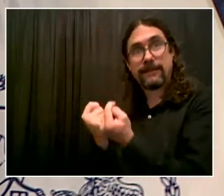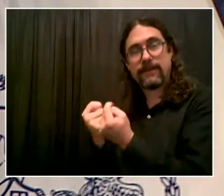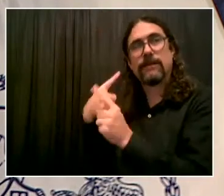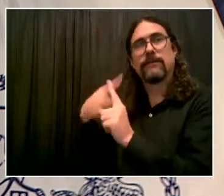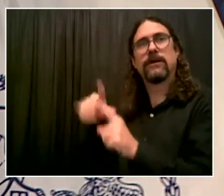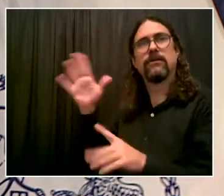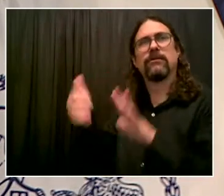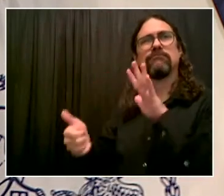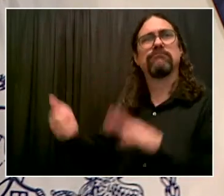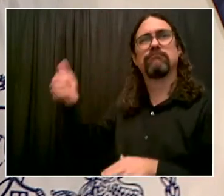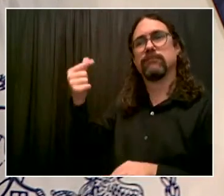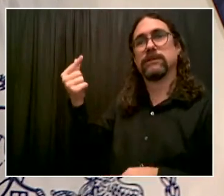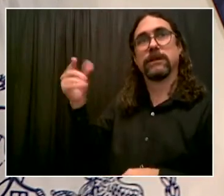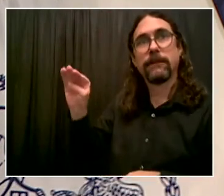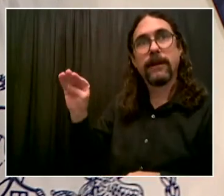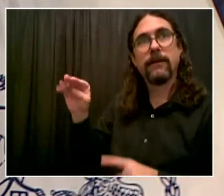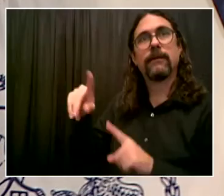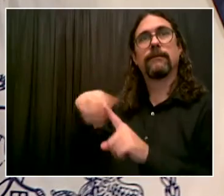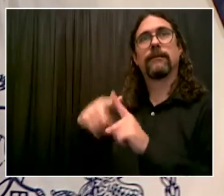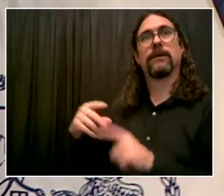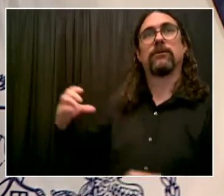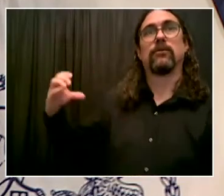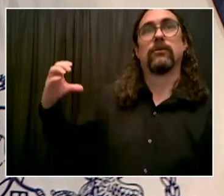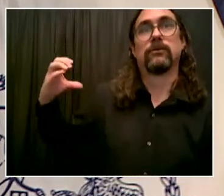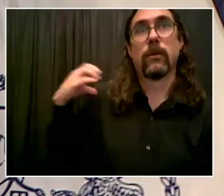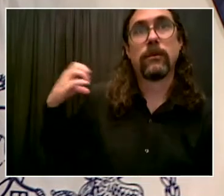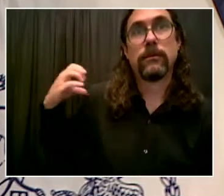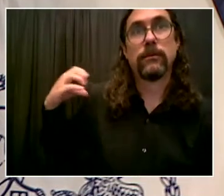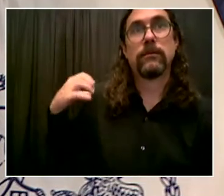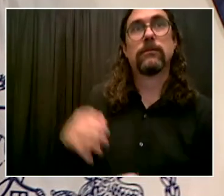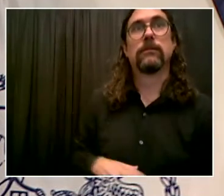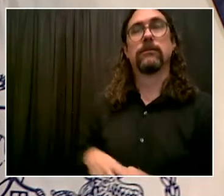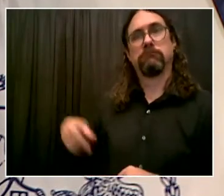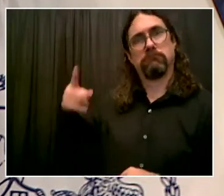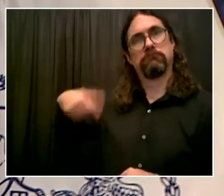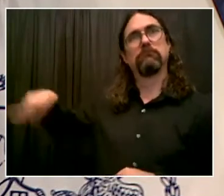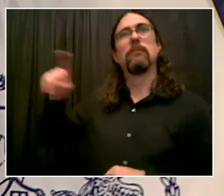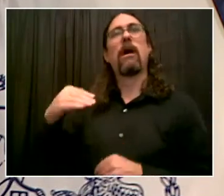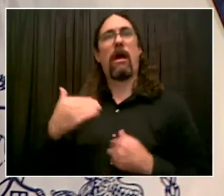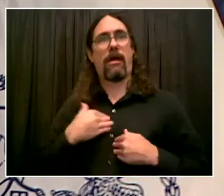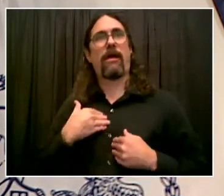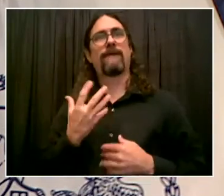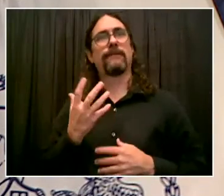THERE IS THE COACH AND GENERAL MANAGER WITH A GREAT AND